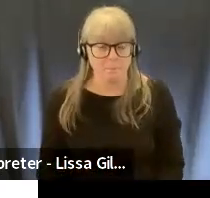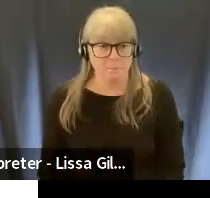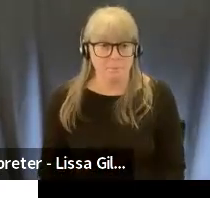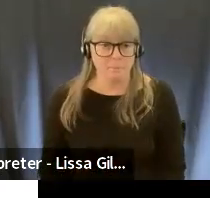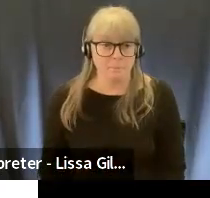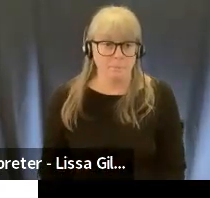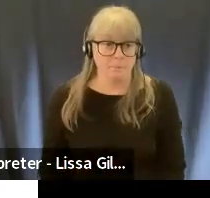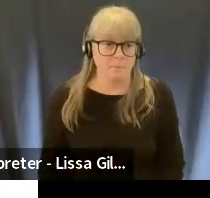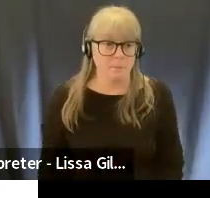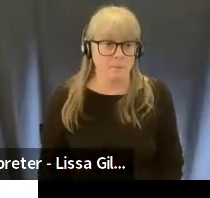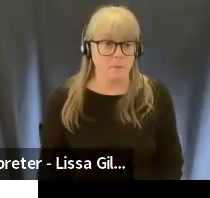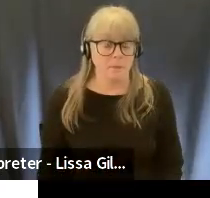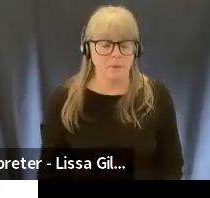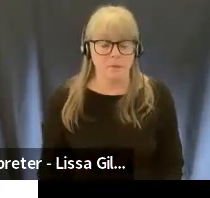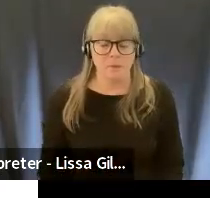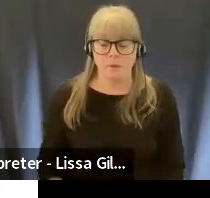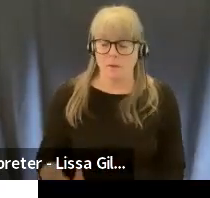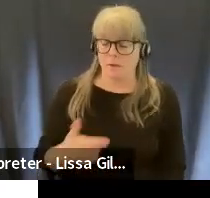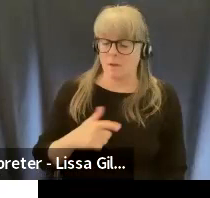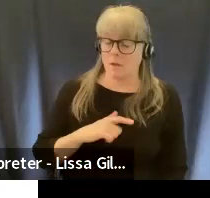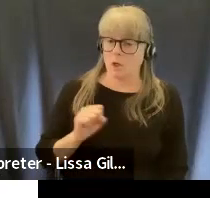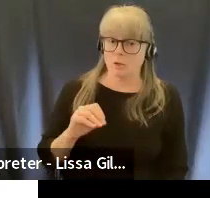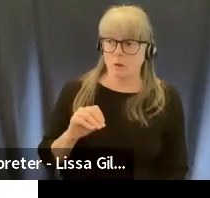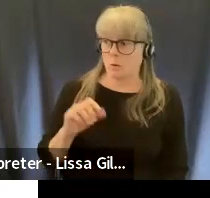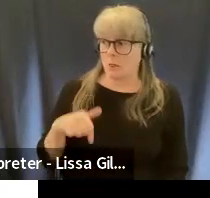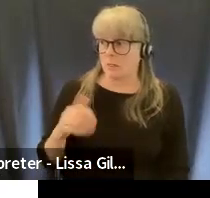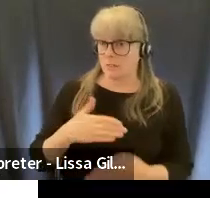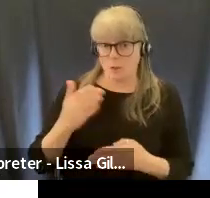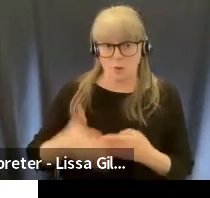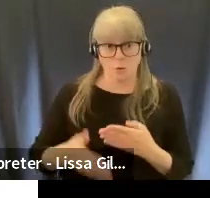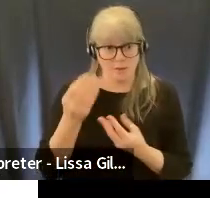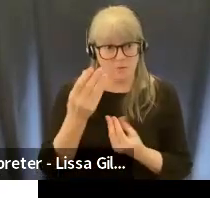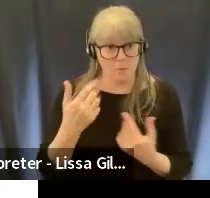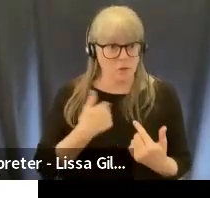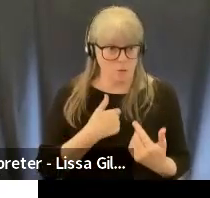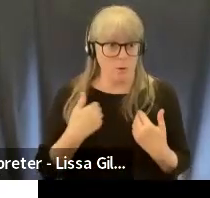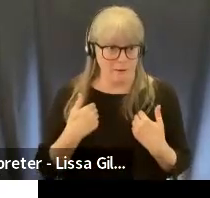So this concludes the information that we have prepared by slides.